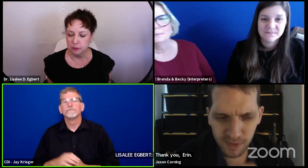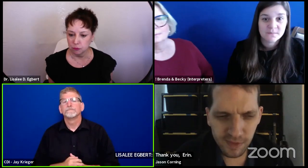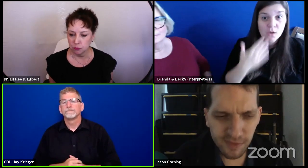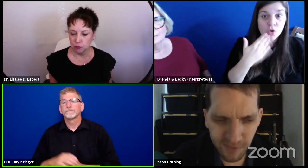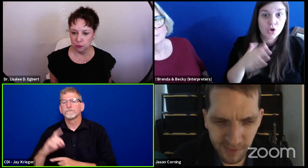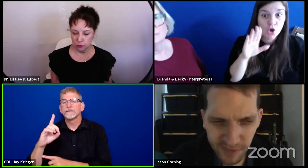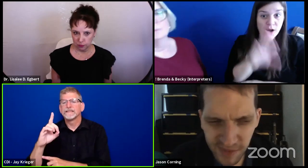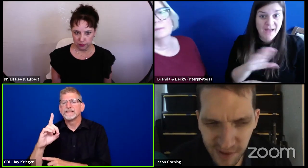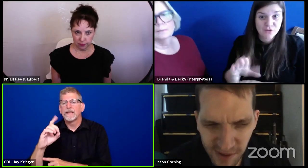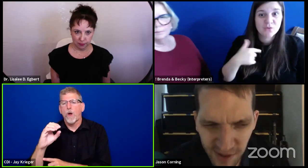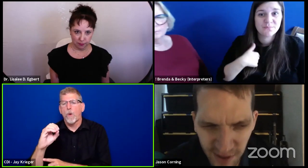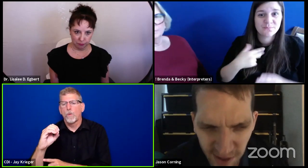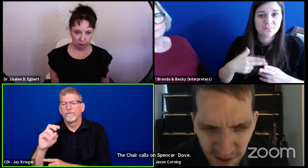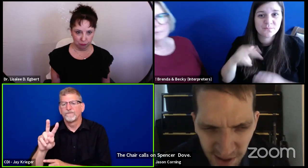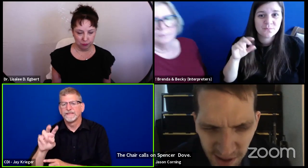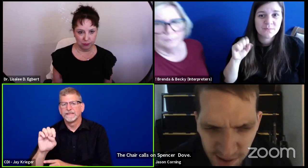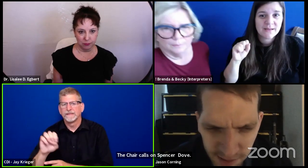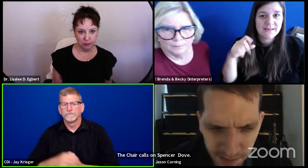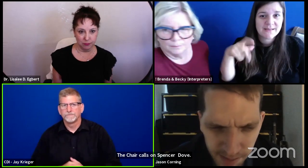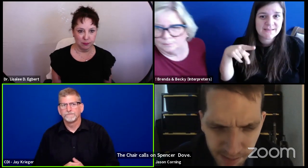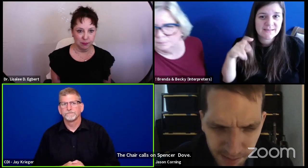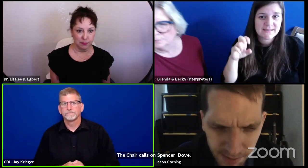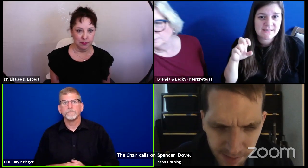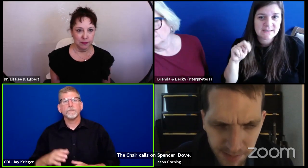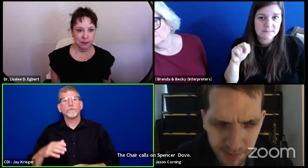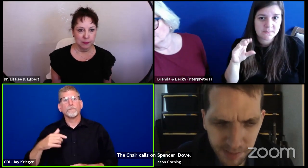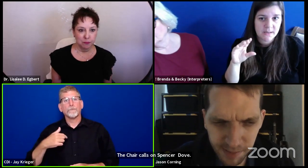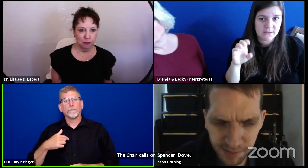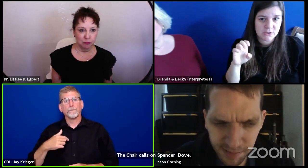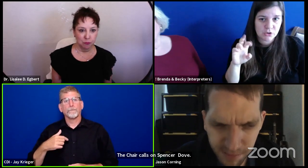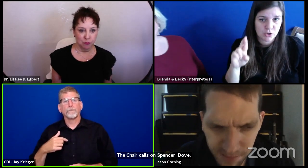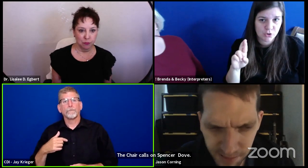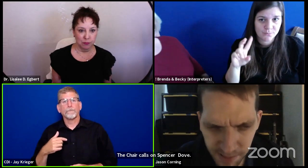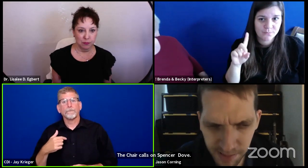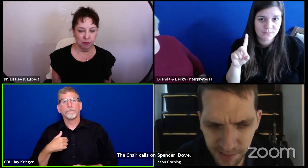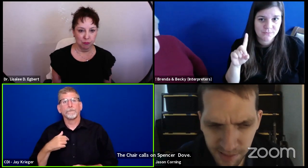It's great to hear everybody. I hope you are doing well.